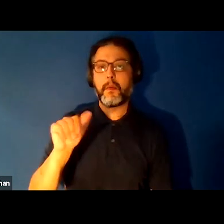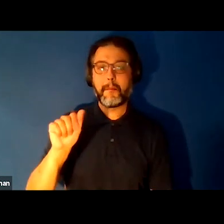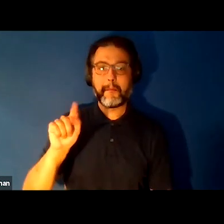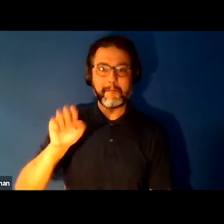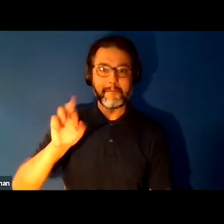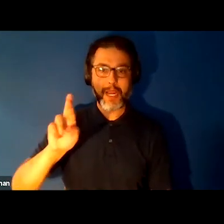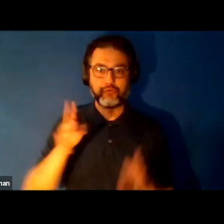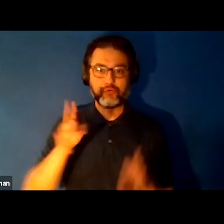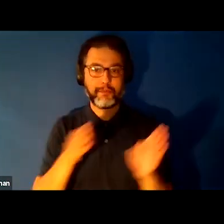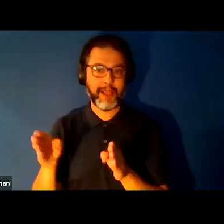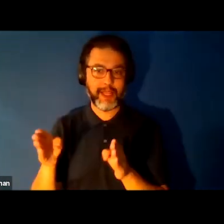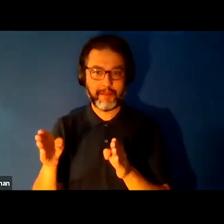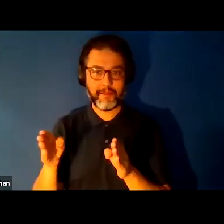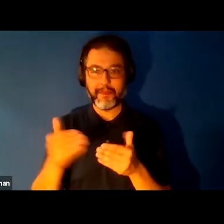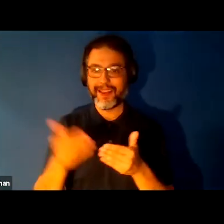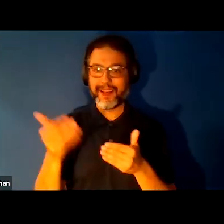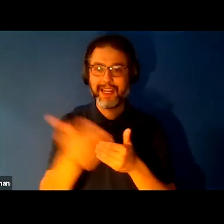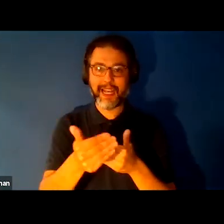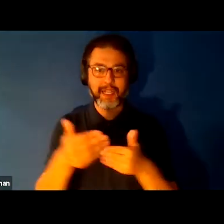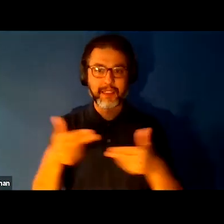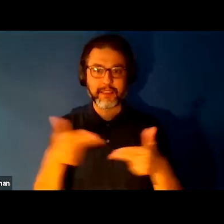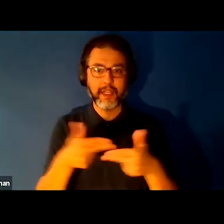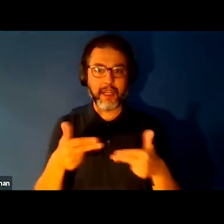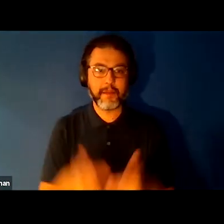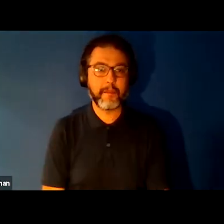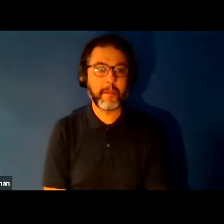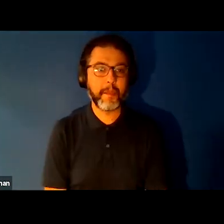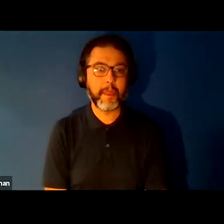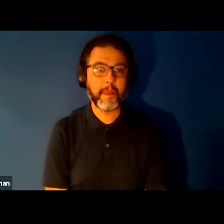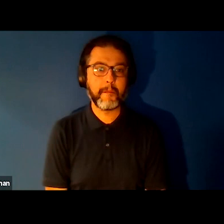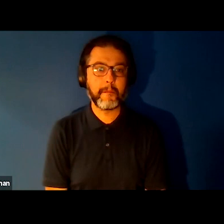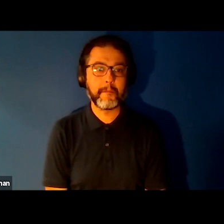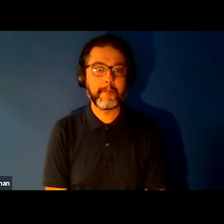Next slide.